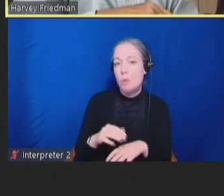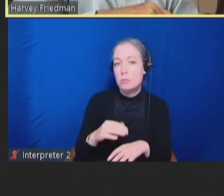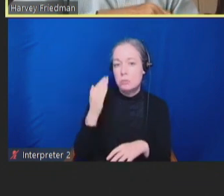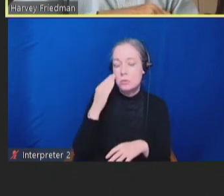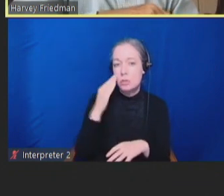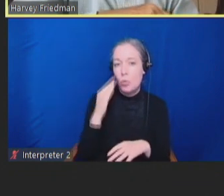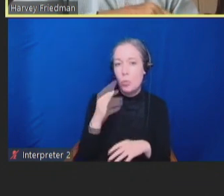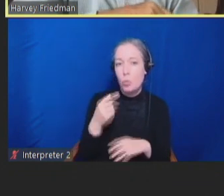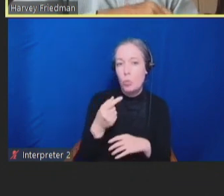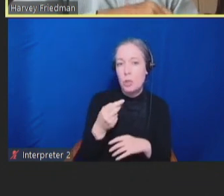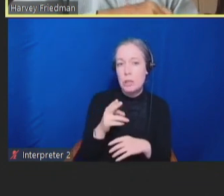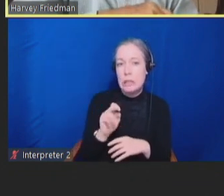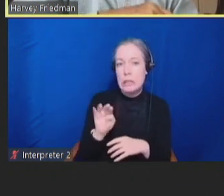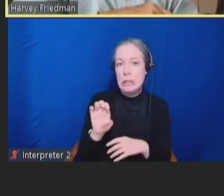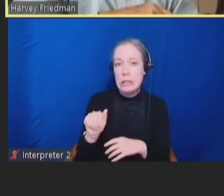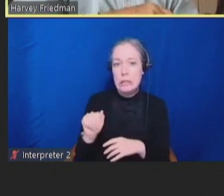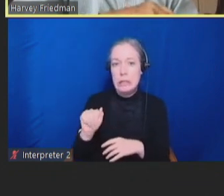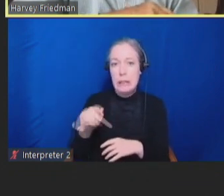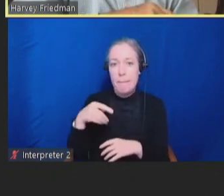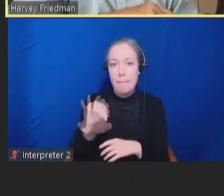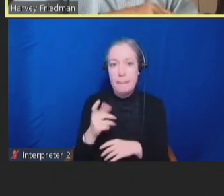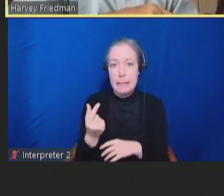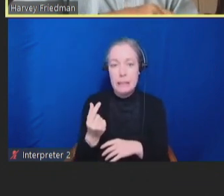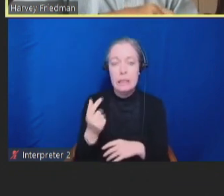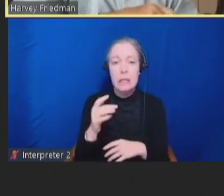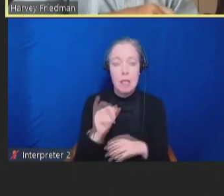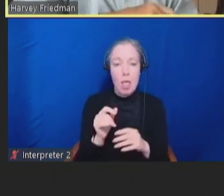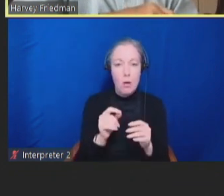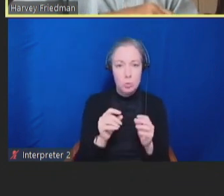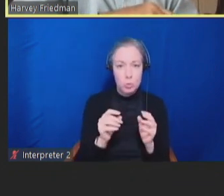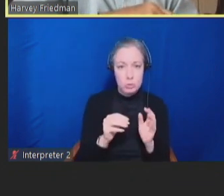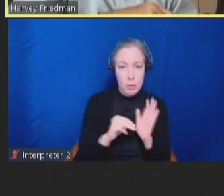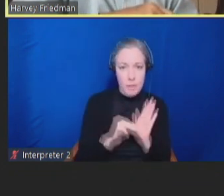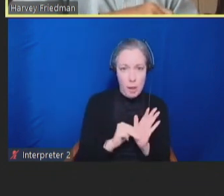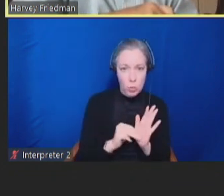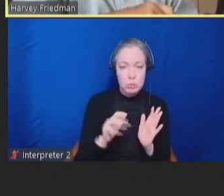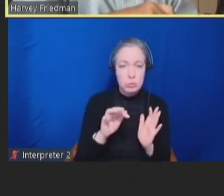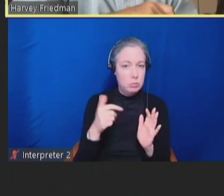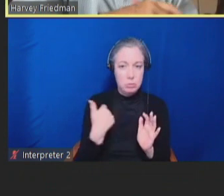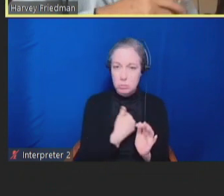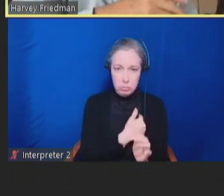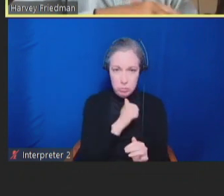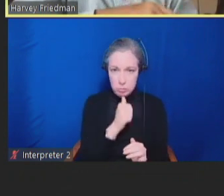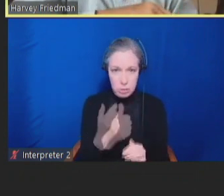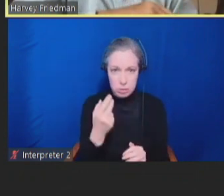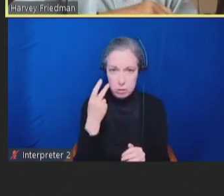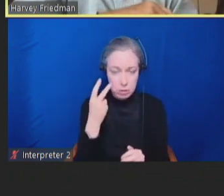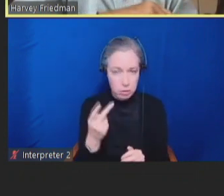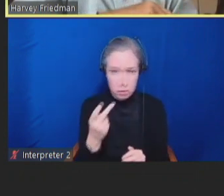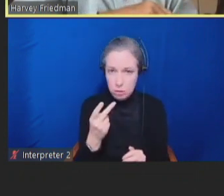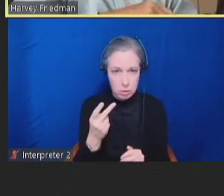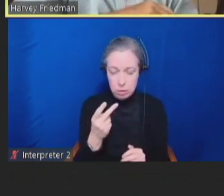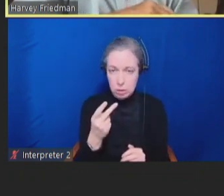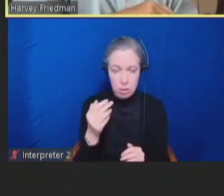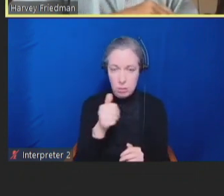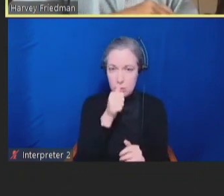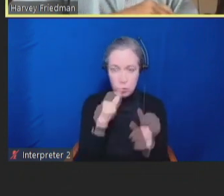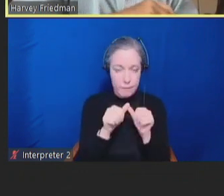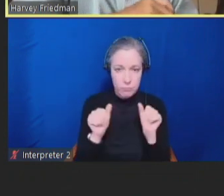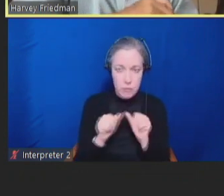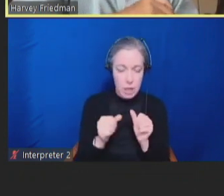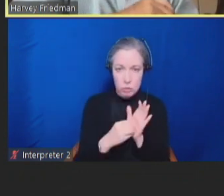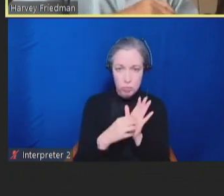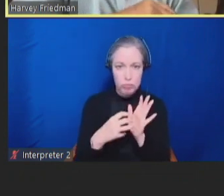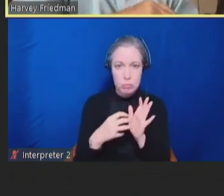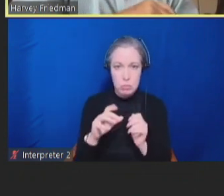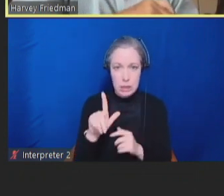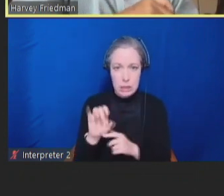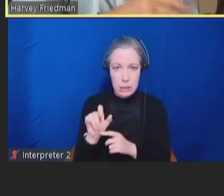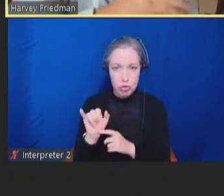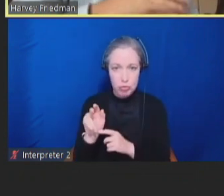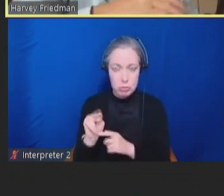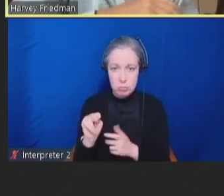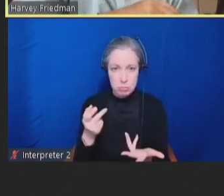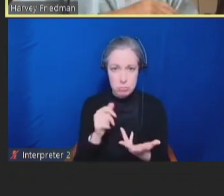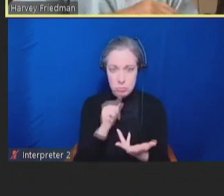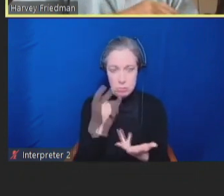we do not see any enhancement of genital lesions, for example. And we're not in humans yet with